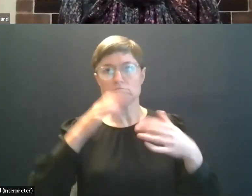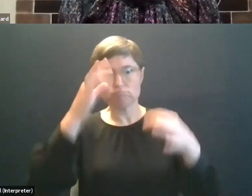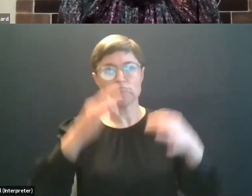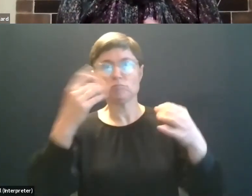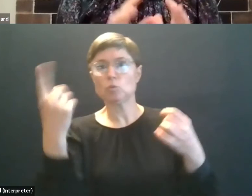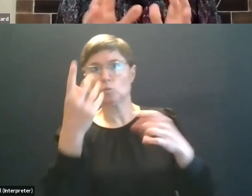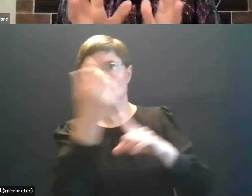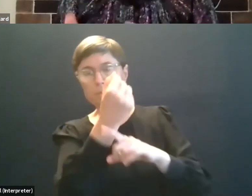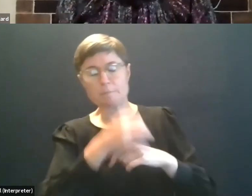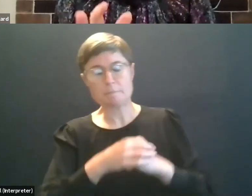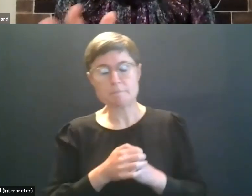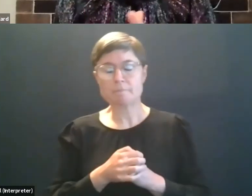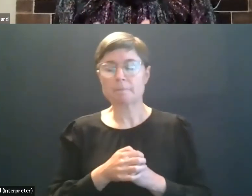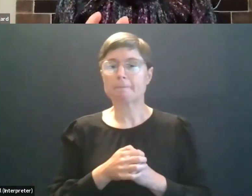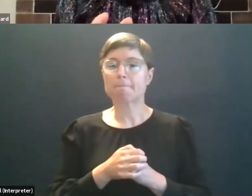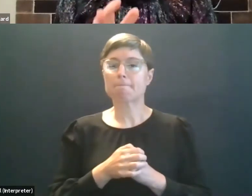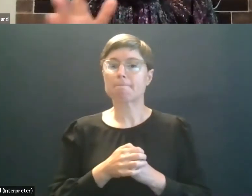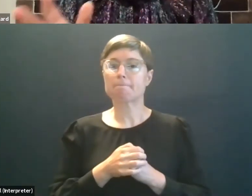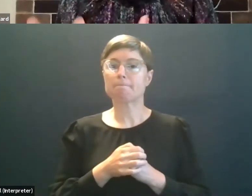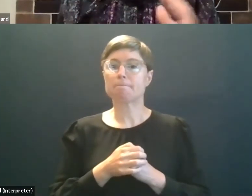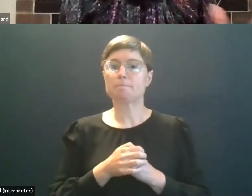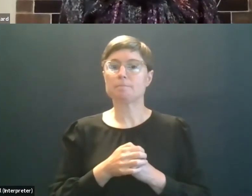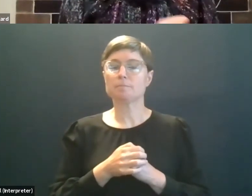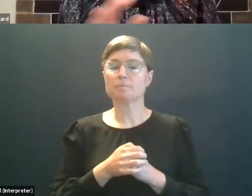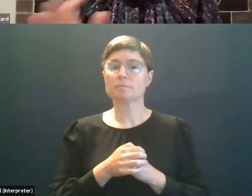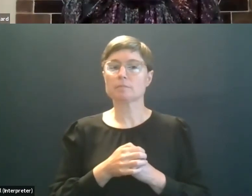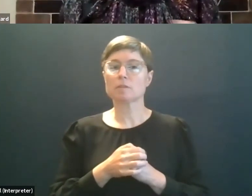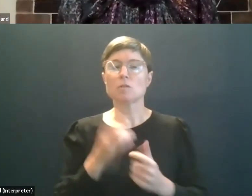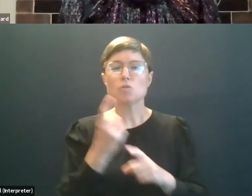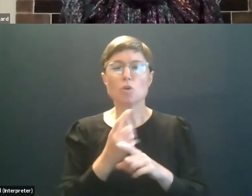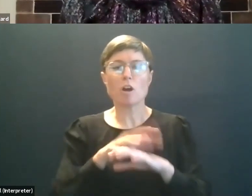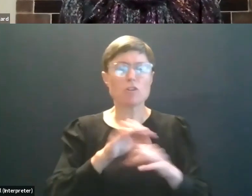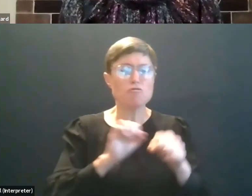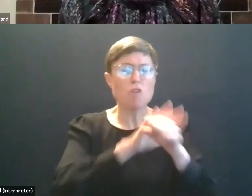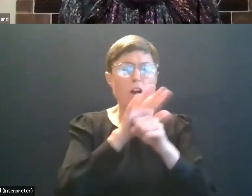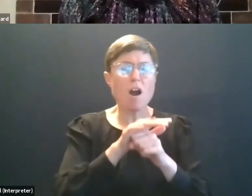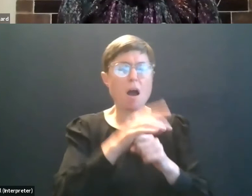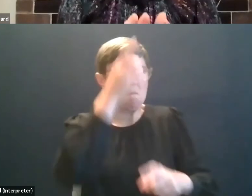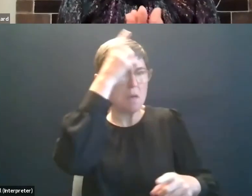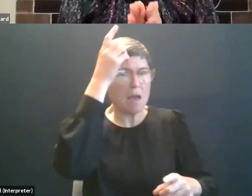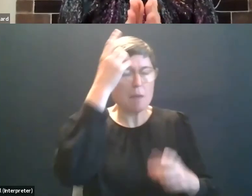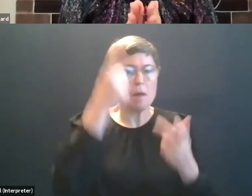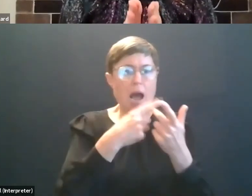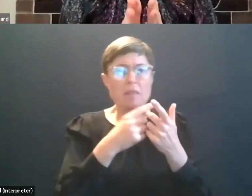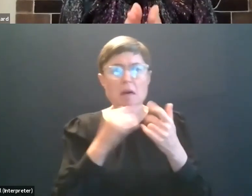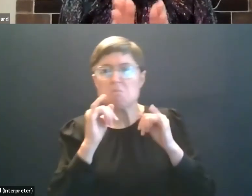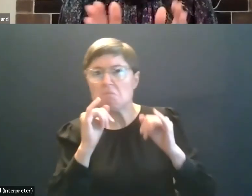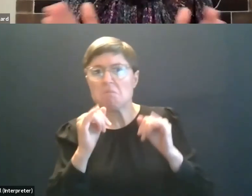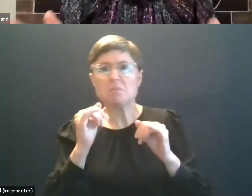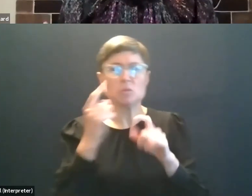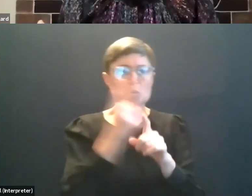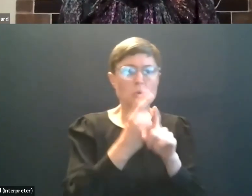In terms of the conspiracy theories and all the rest of it, I'd look at that through the